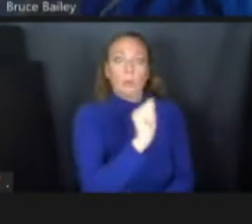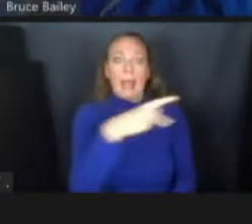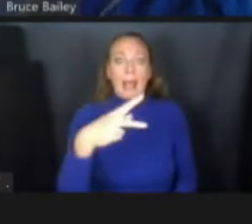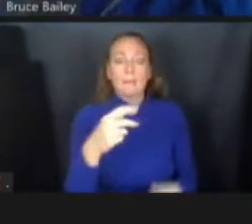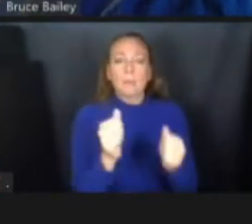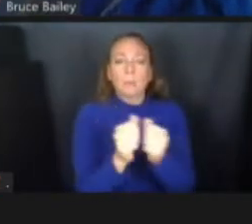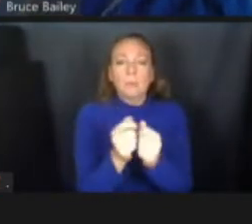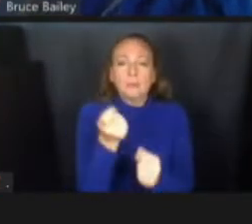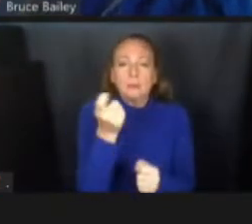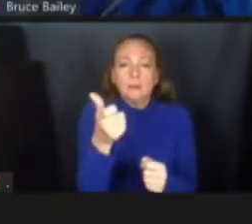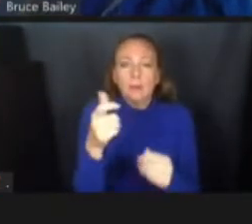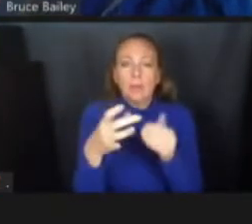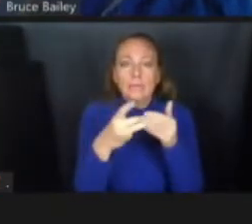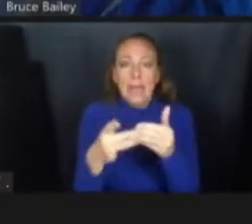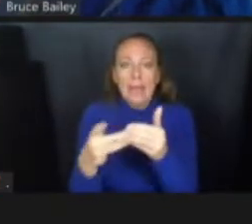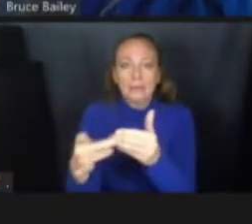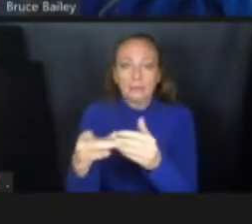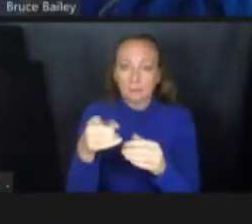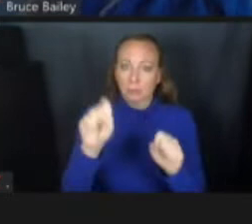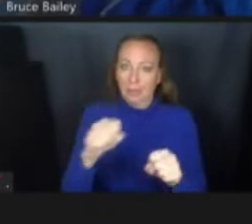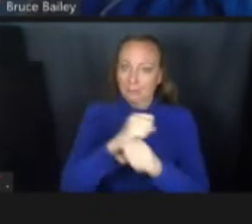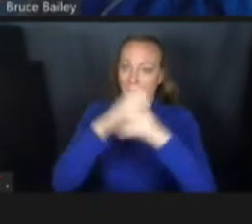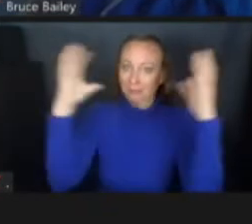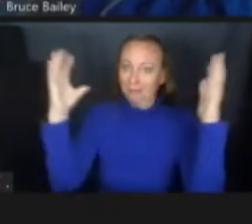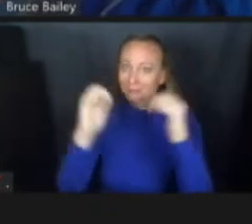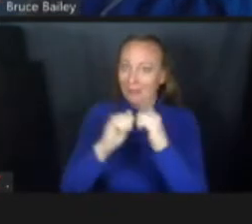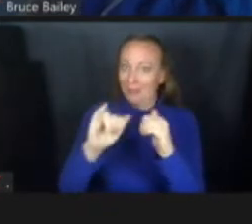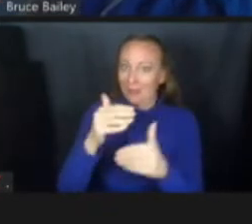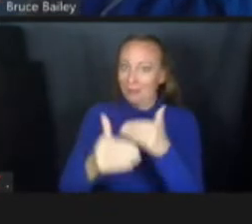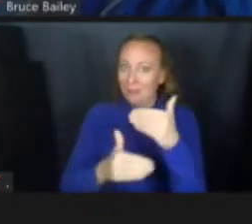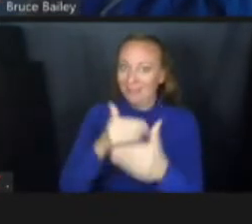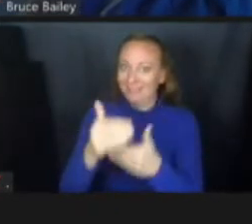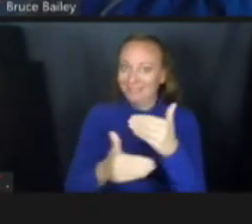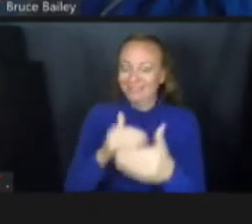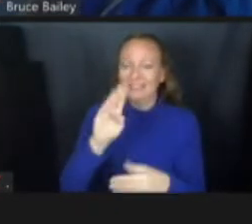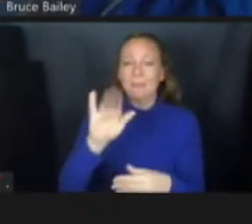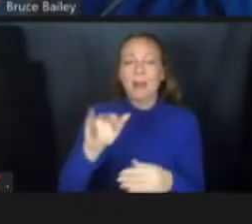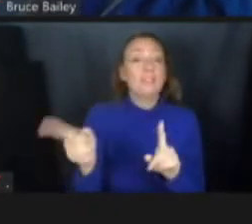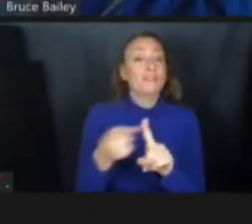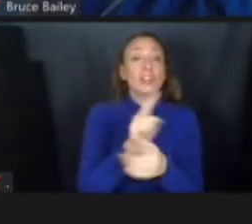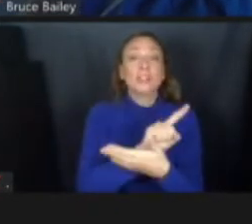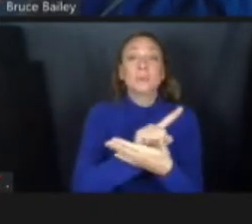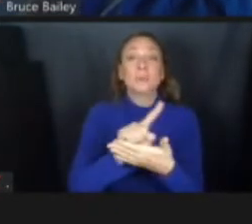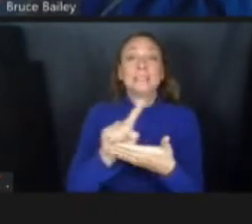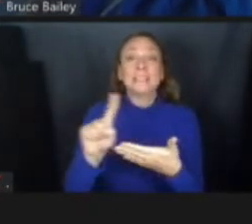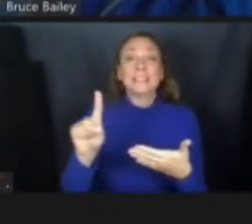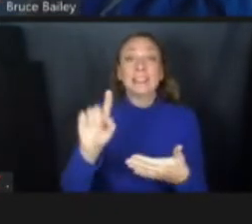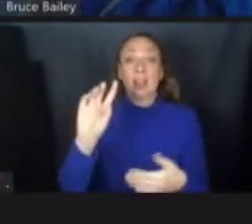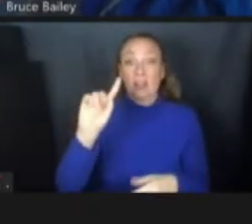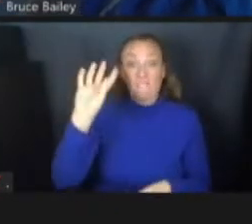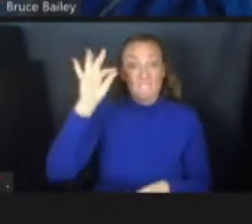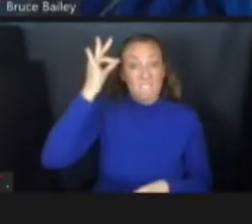You can imagine how that went, by the end of the first week of feds going virtual, our 508 listserv,